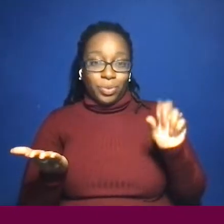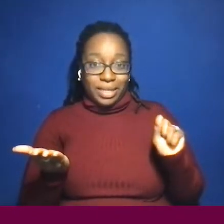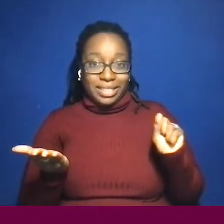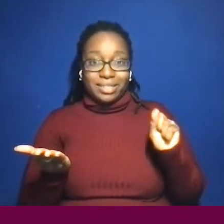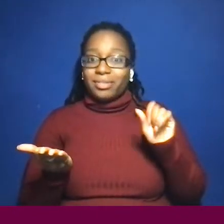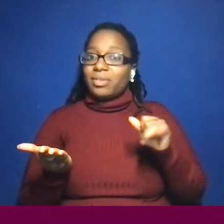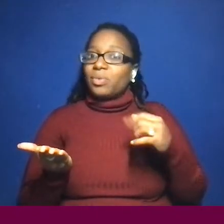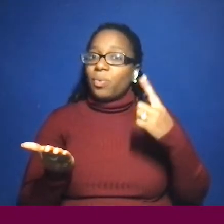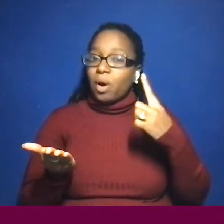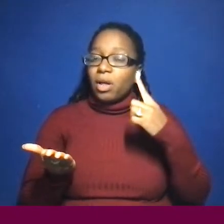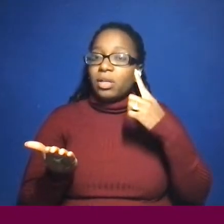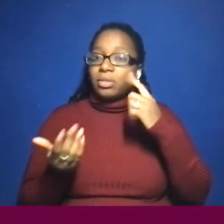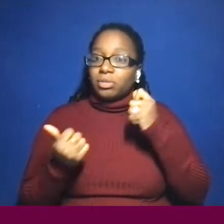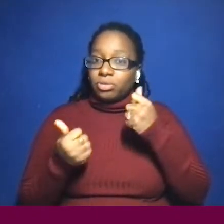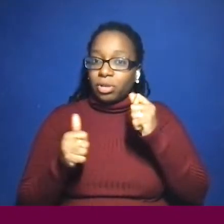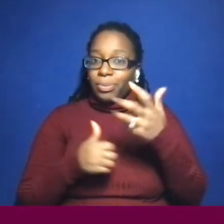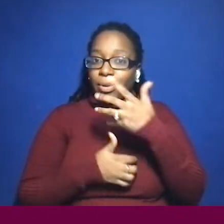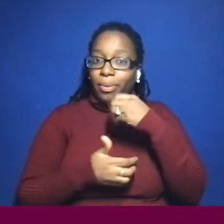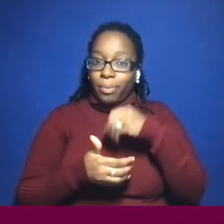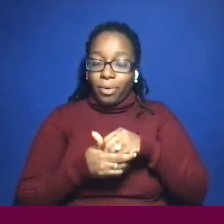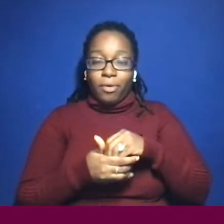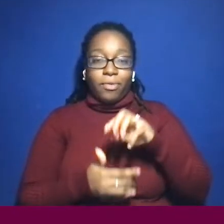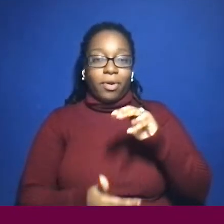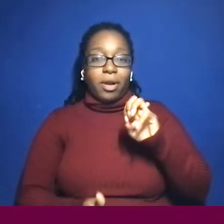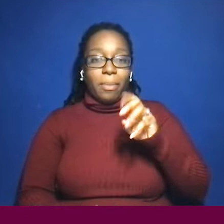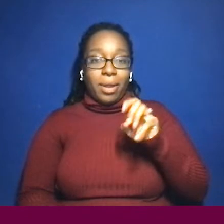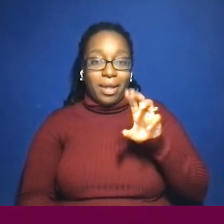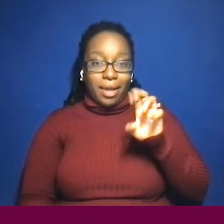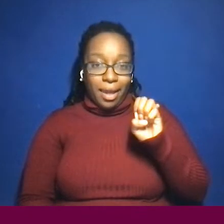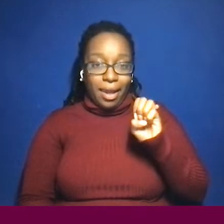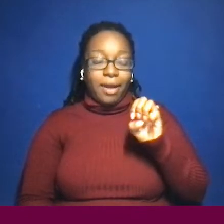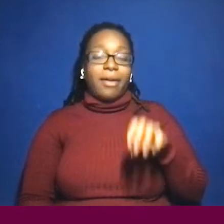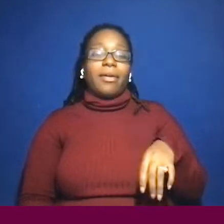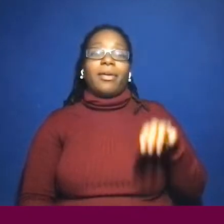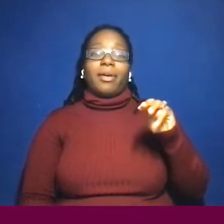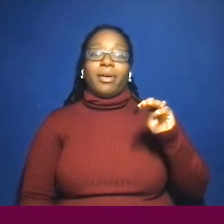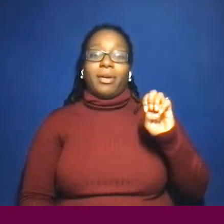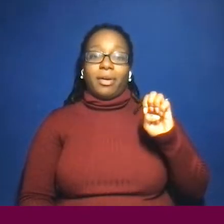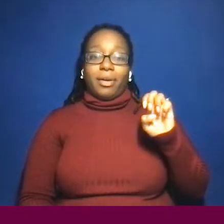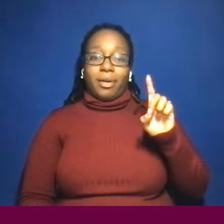of the conditions of participation in Medicare and Medicaid, which is obviously a big source